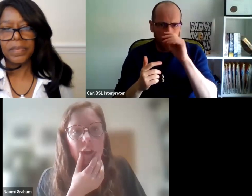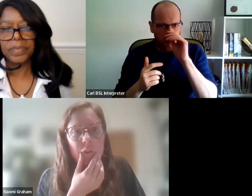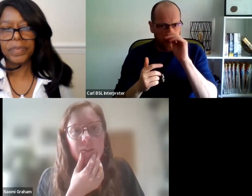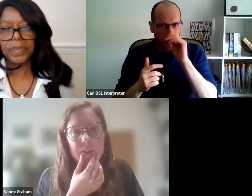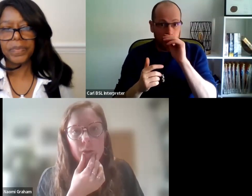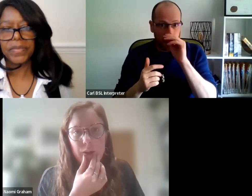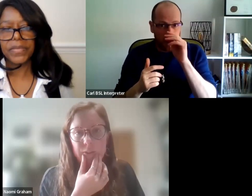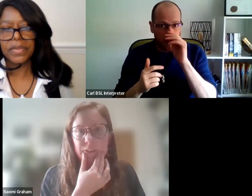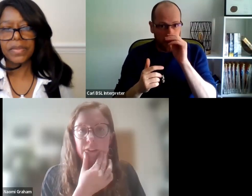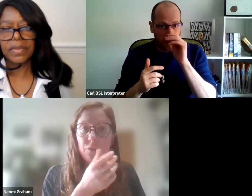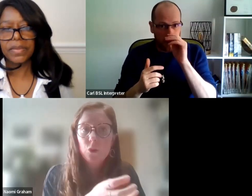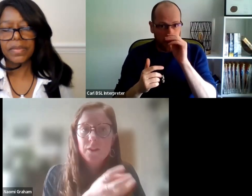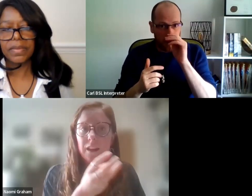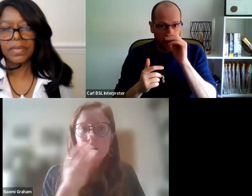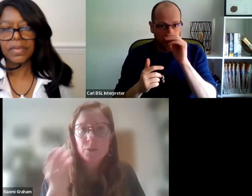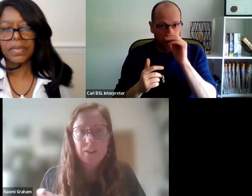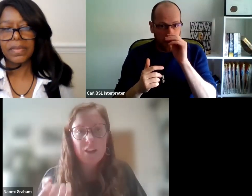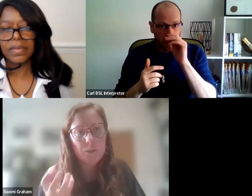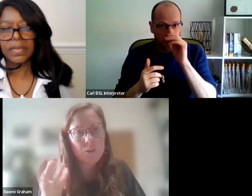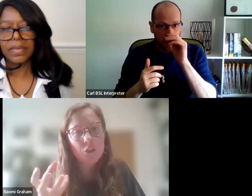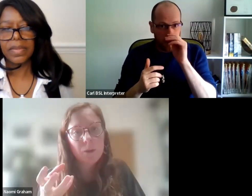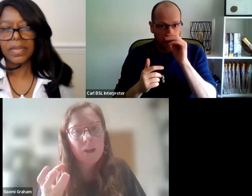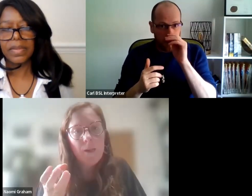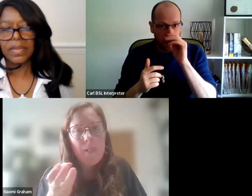a lot of this sensory processing stuff, also links to attachment and trauma,